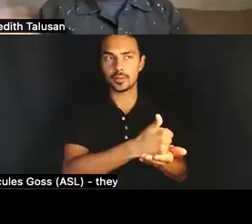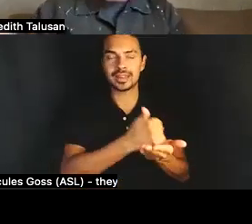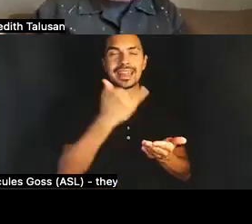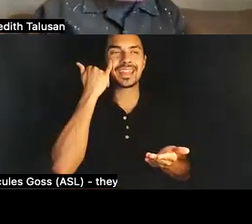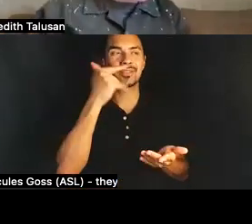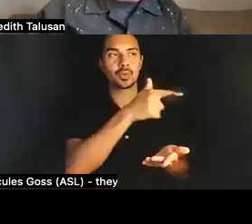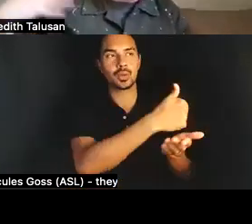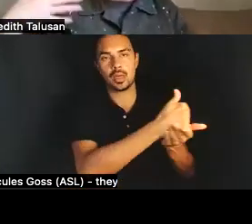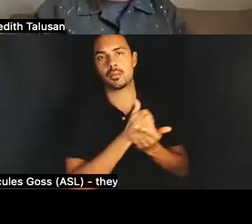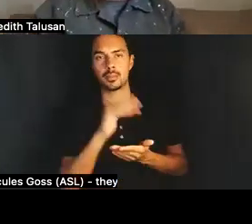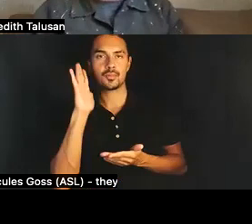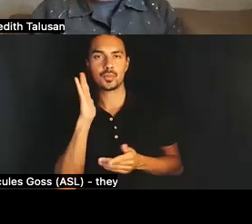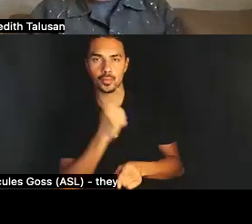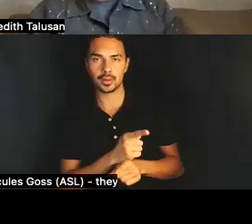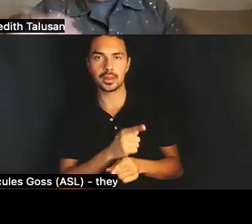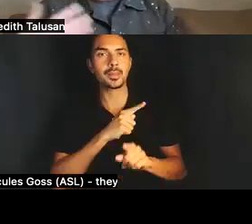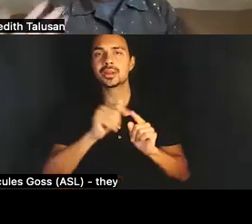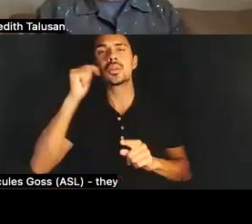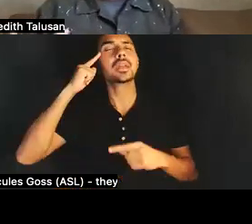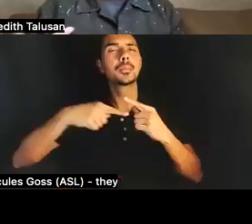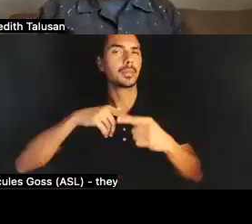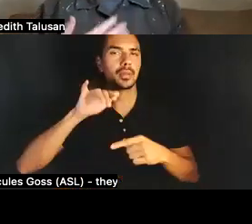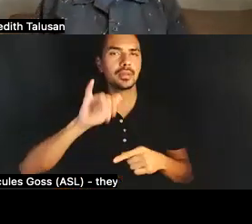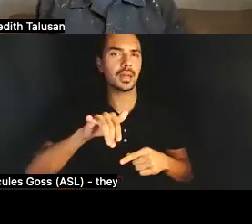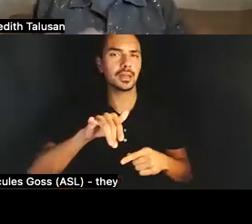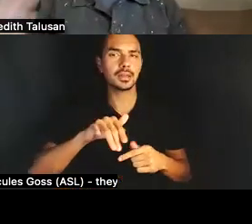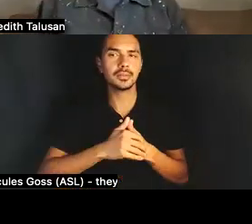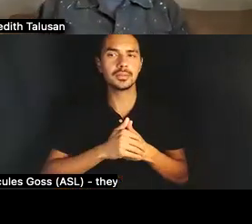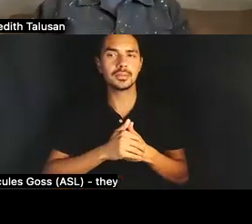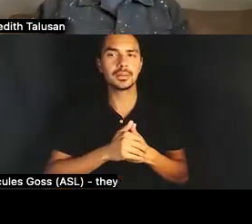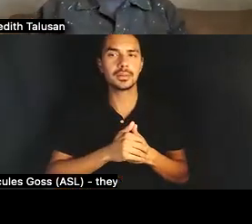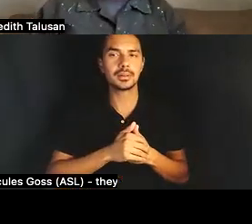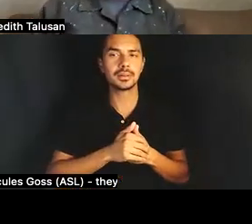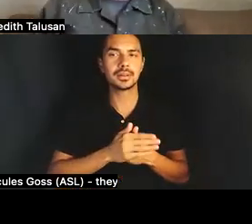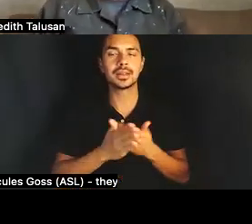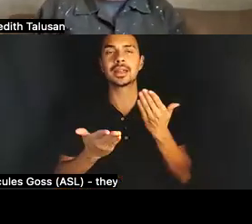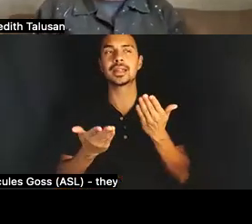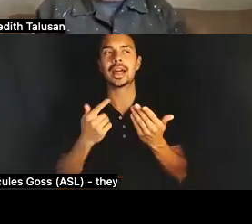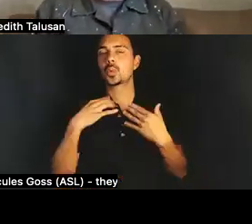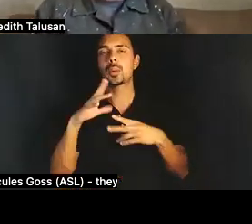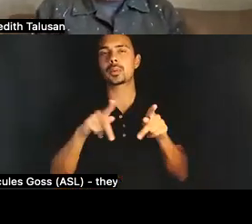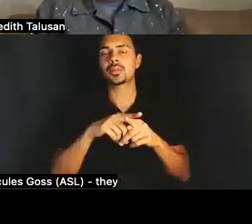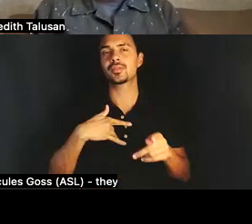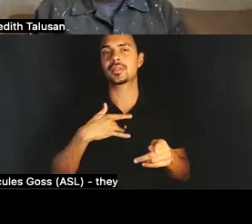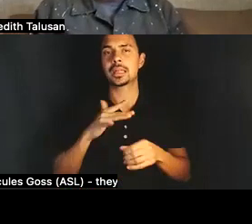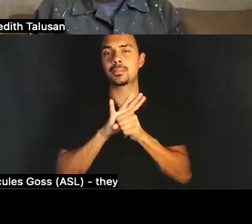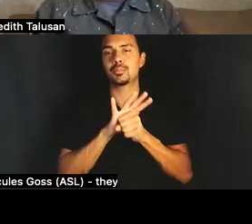I also think people are naturally inclined to be helpful if I've been helpful to them in the past. They try